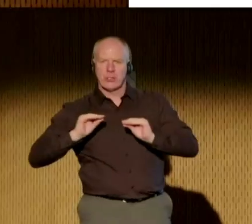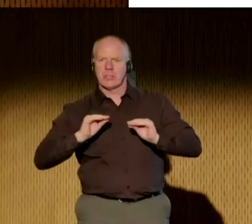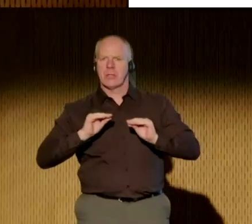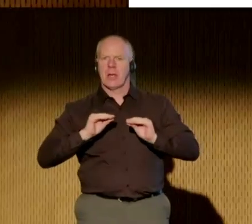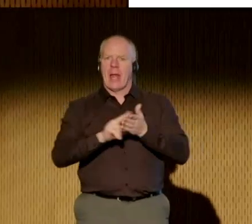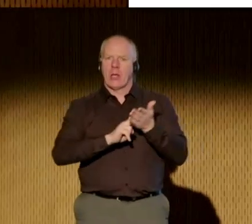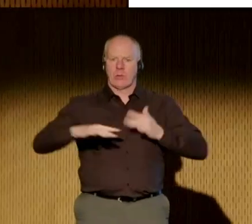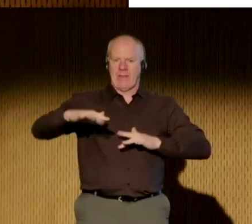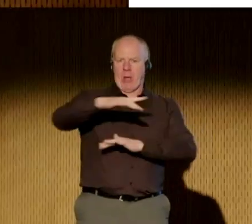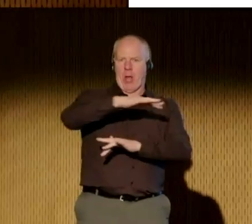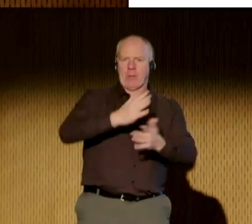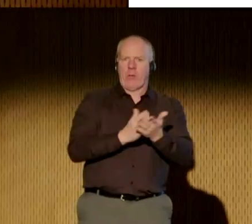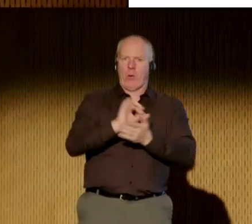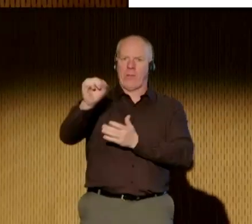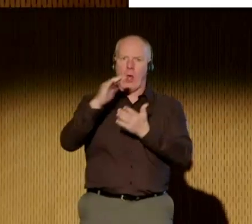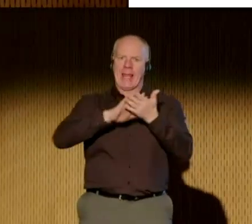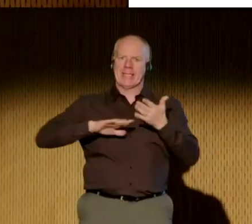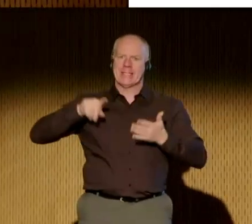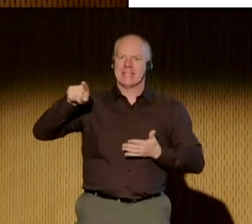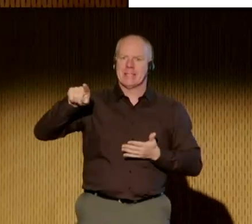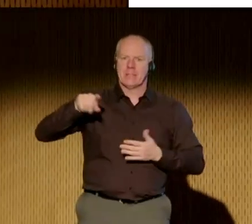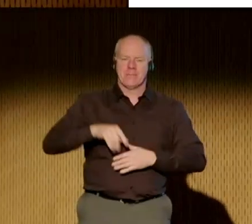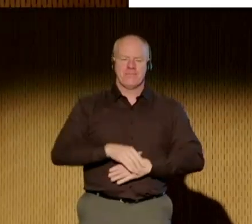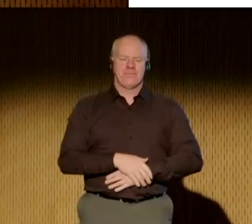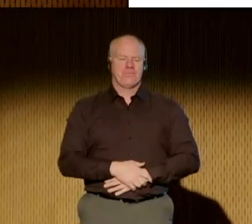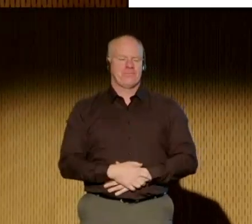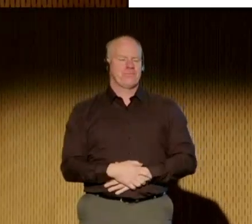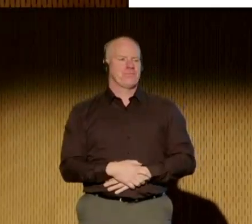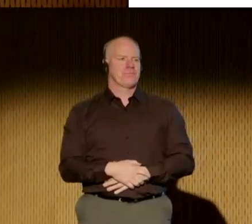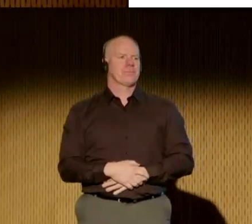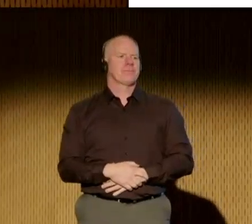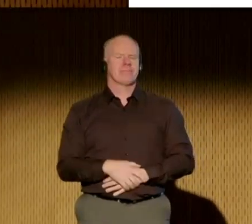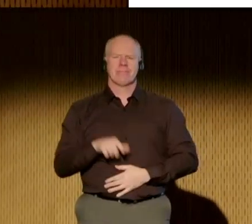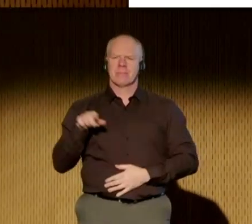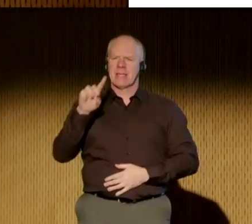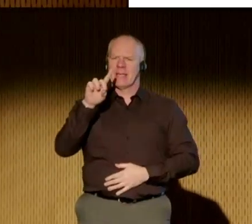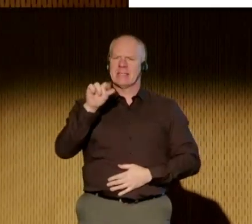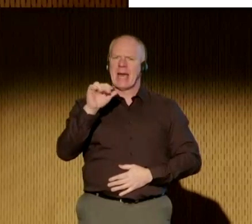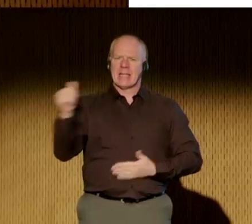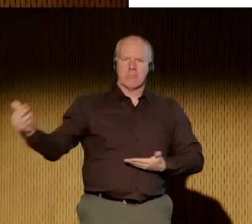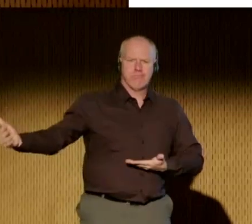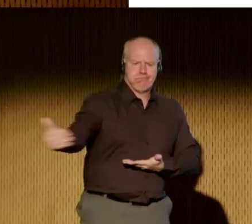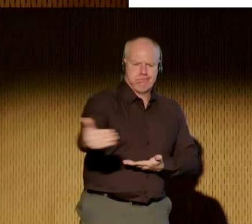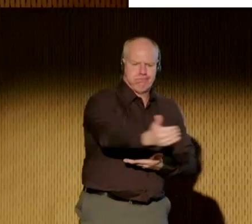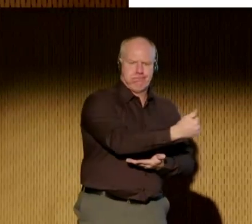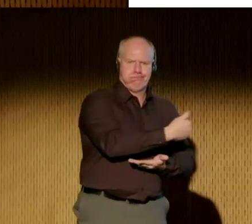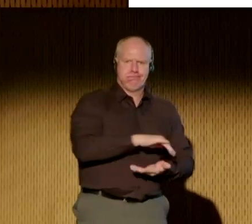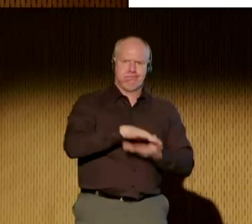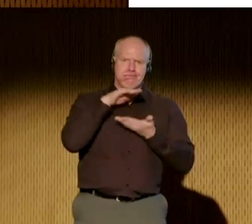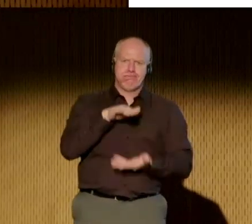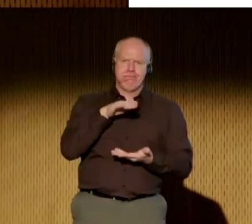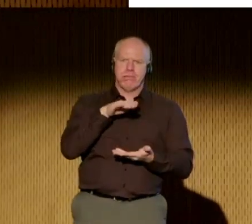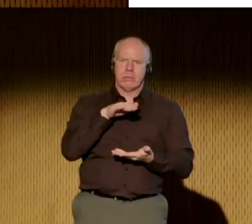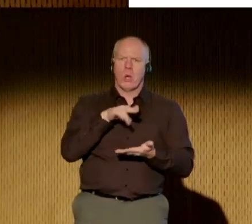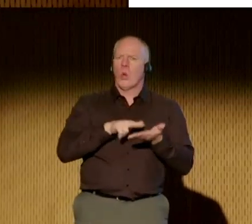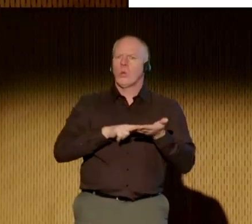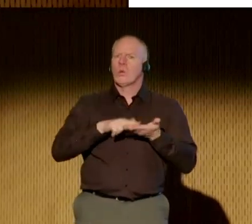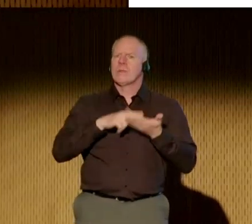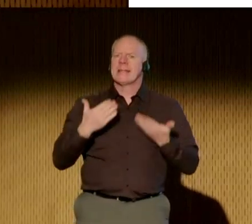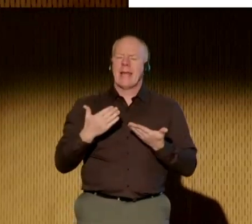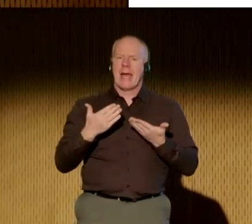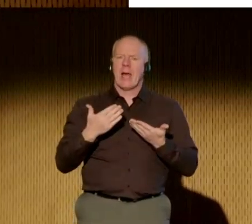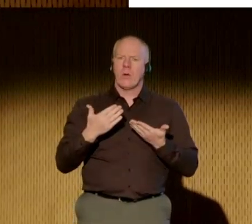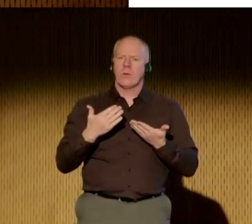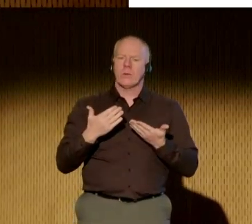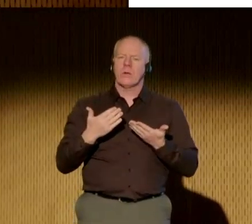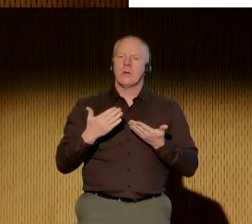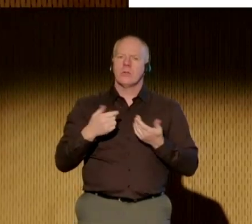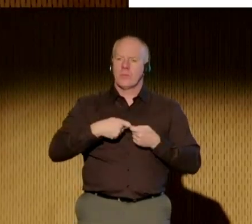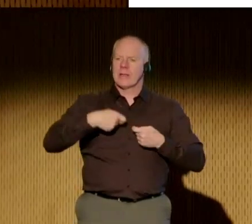space in that lesson. And this data we currently use to extend the existing Hasselt classroom